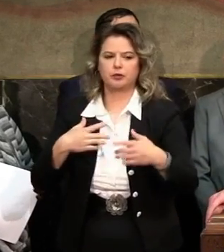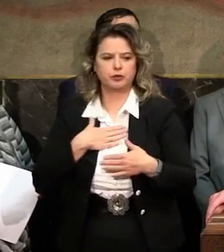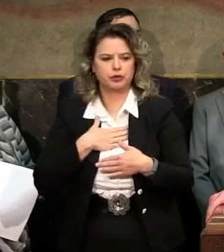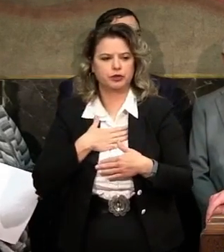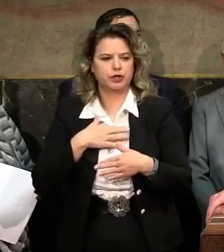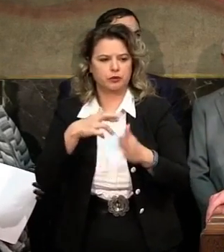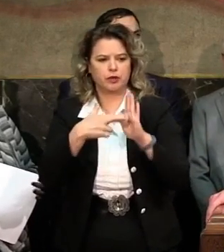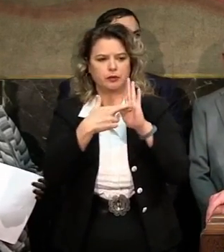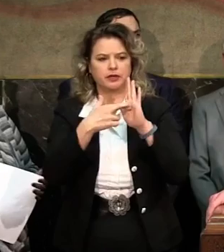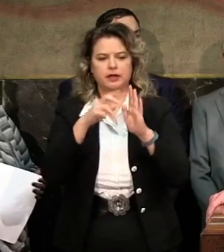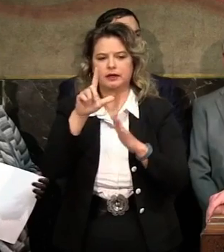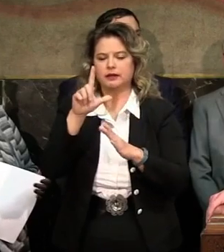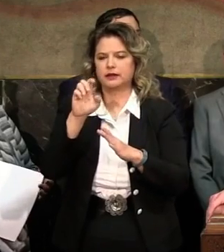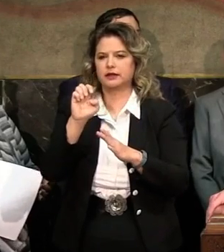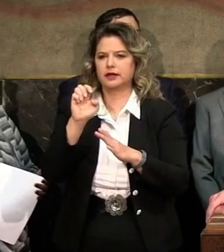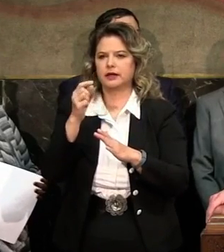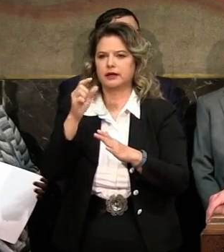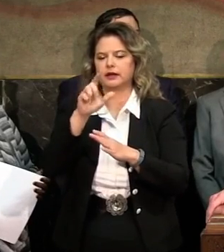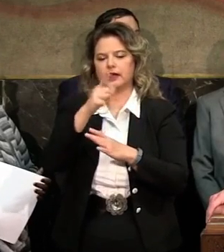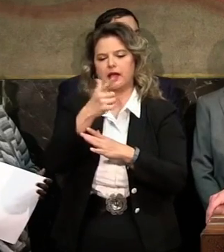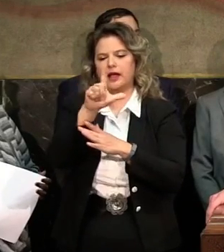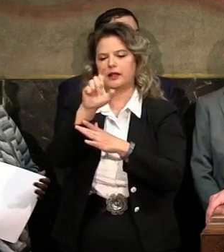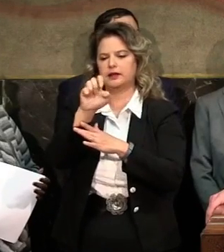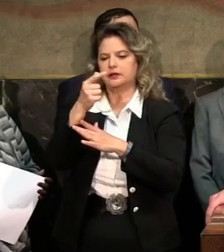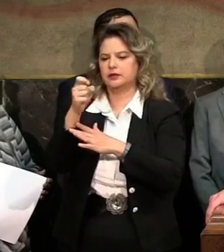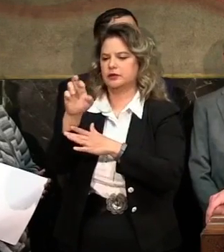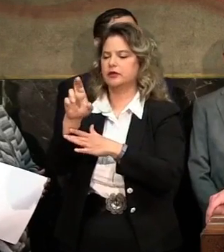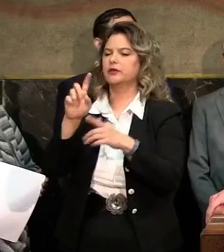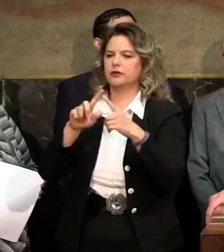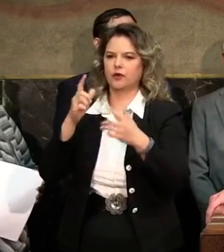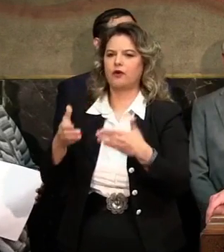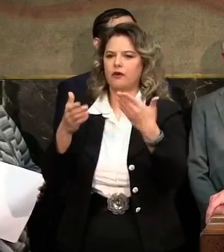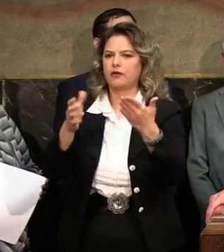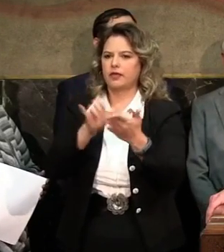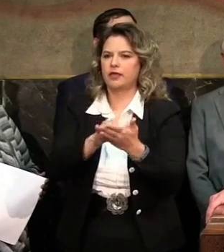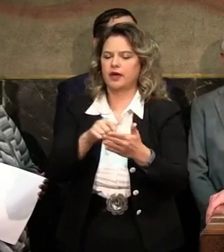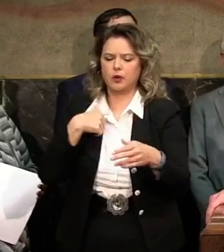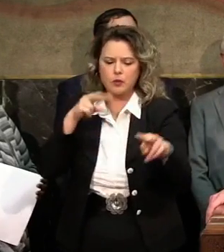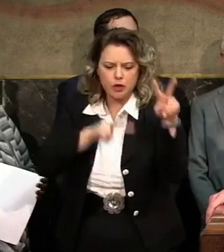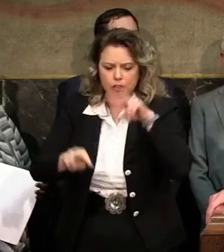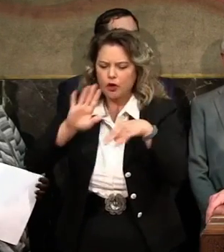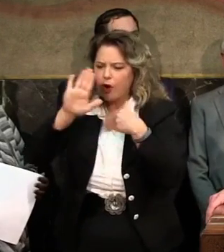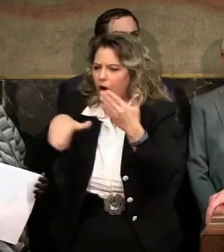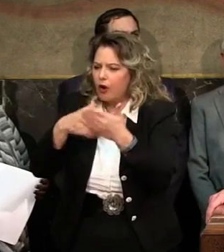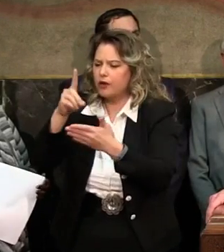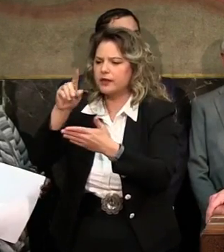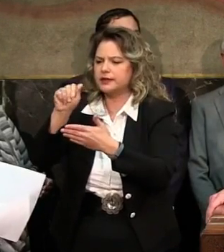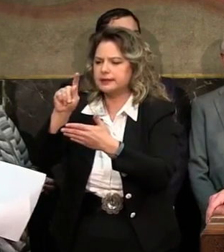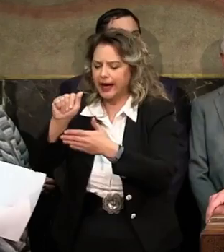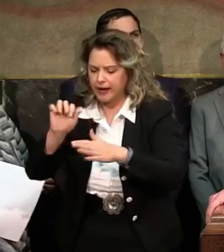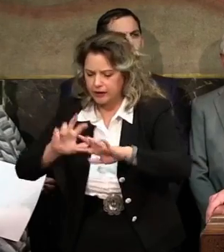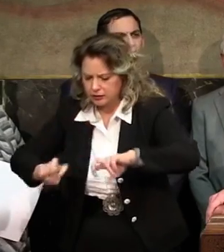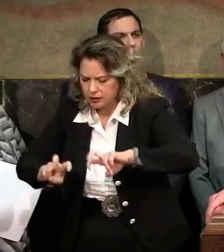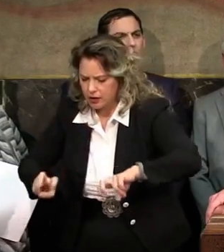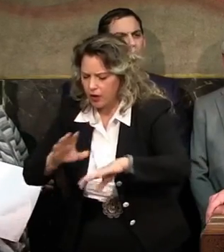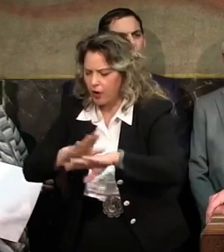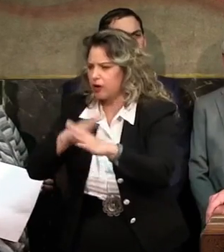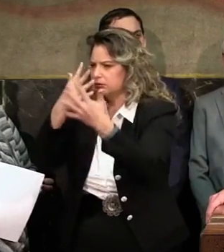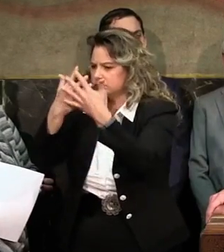piece of legislation we have looked at just about every piece of data that's ever been collected on sentencing corrections in Louisiana we studied the